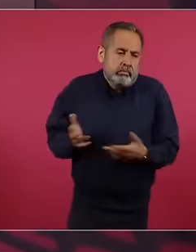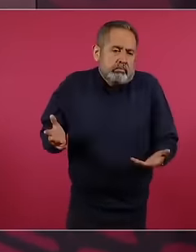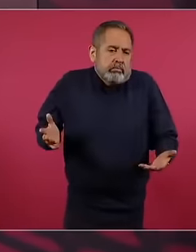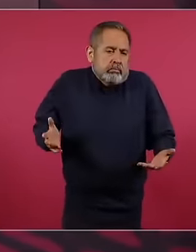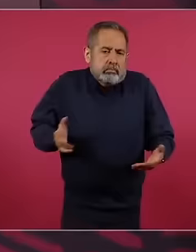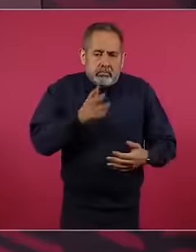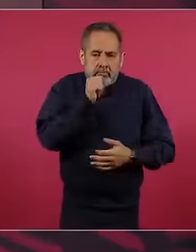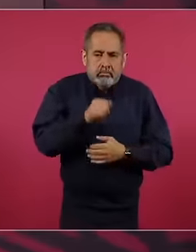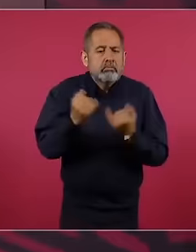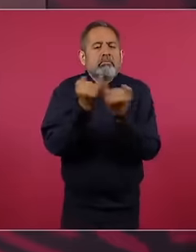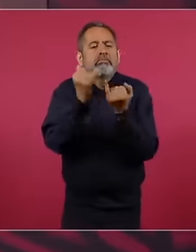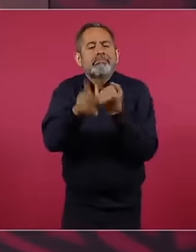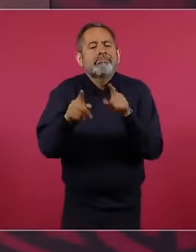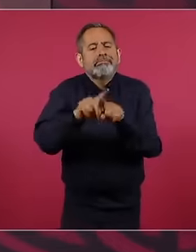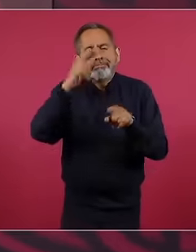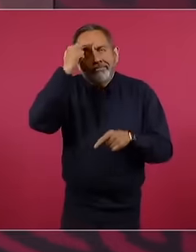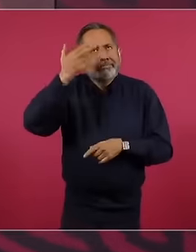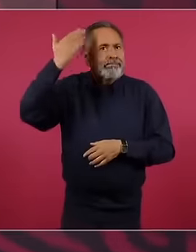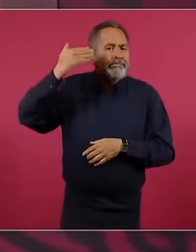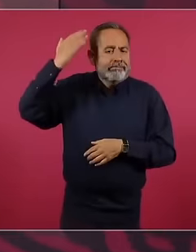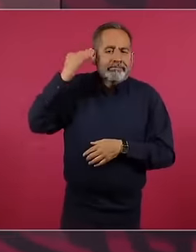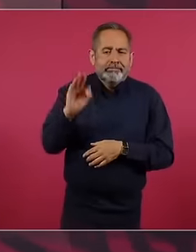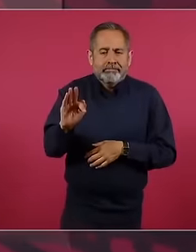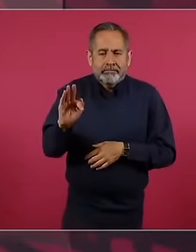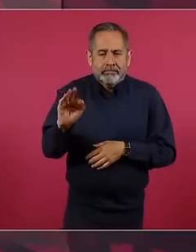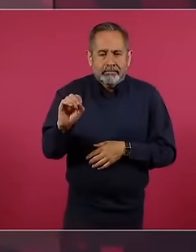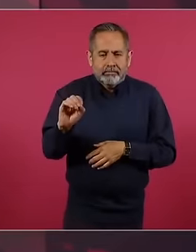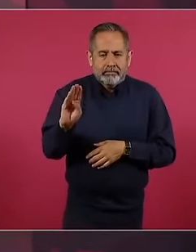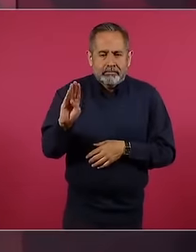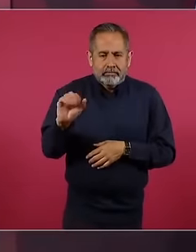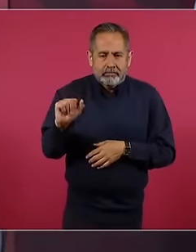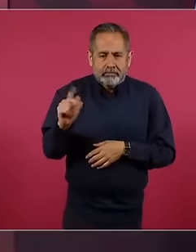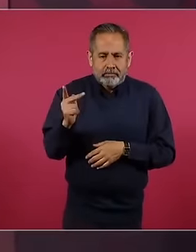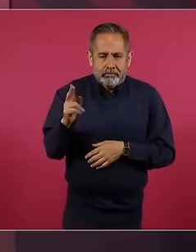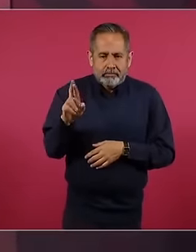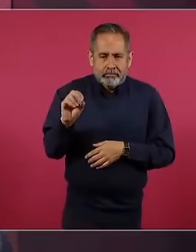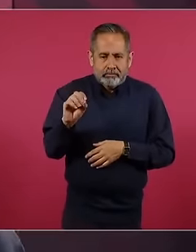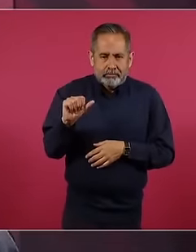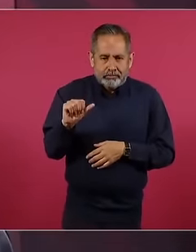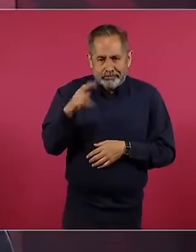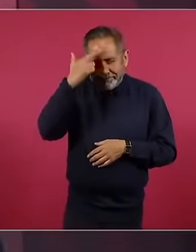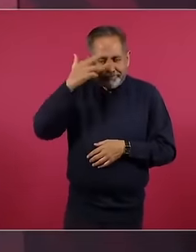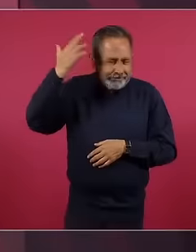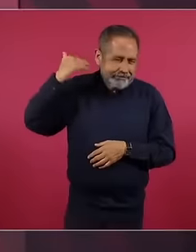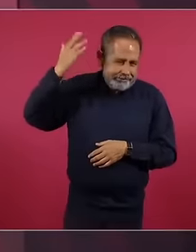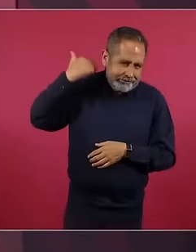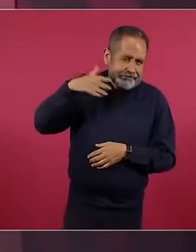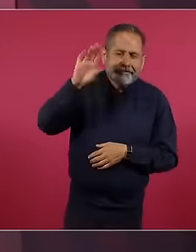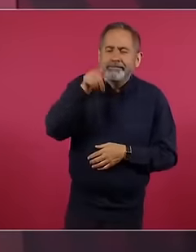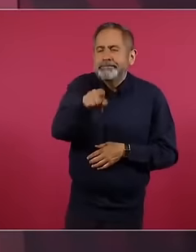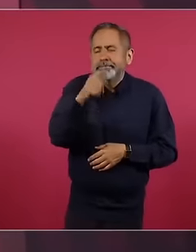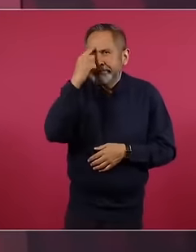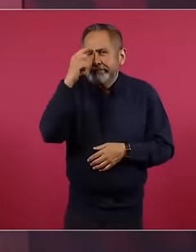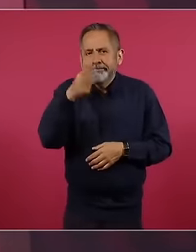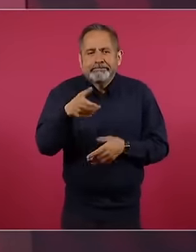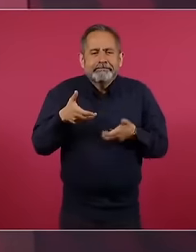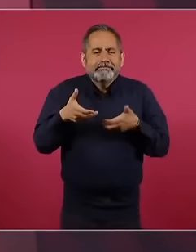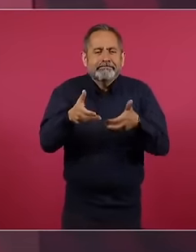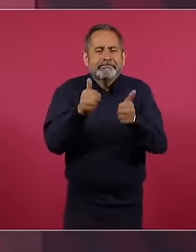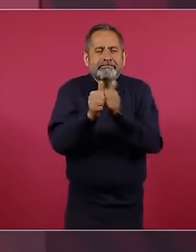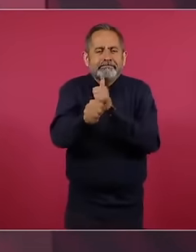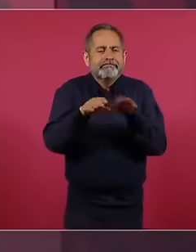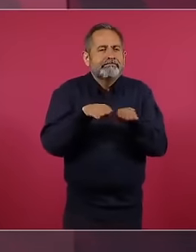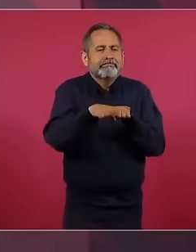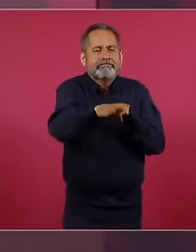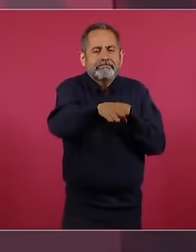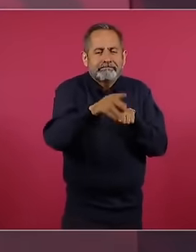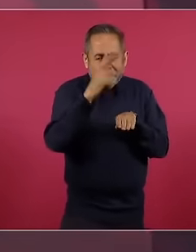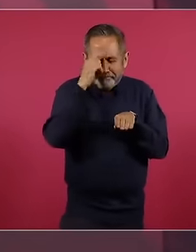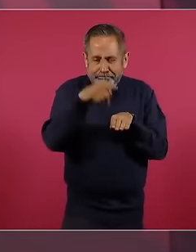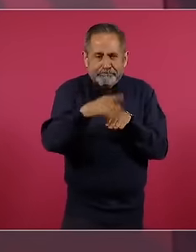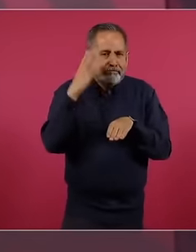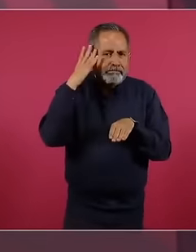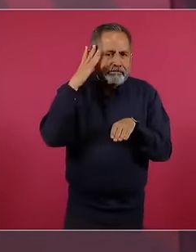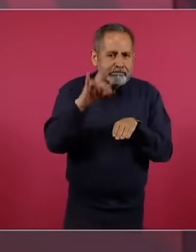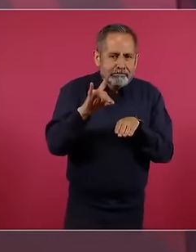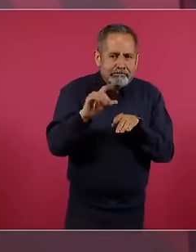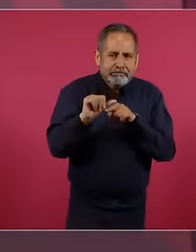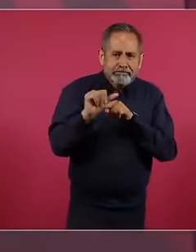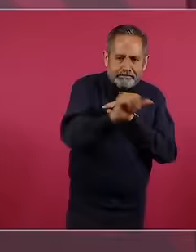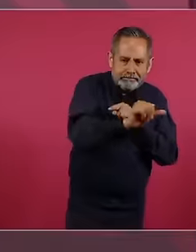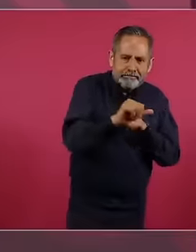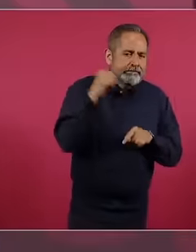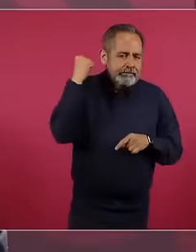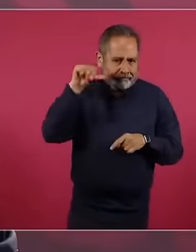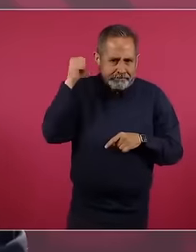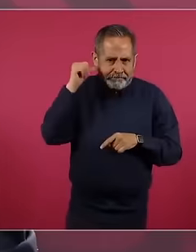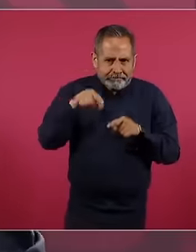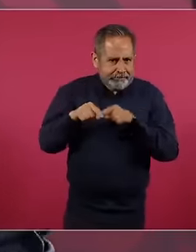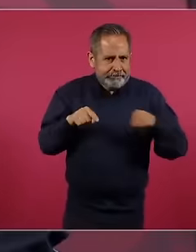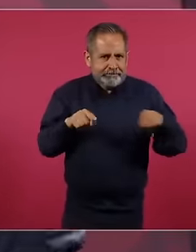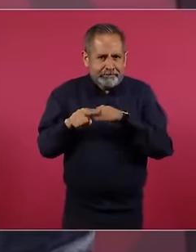rescued the Cuernavaca Acapulco highway, the Highway of the